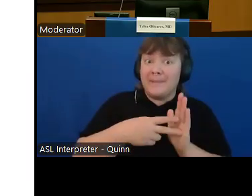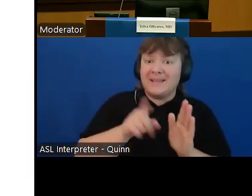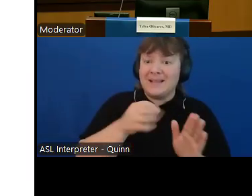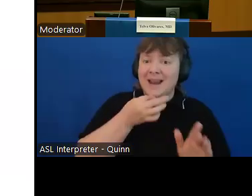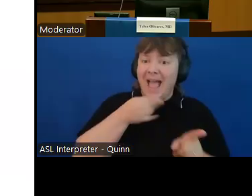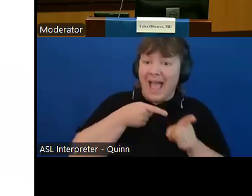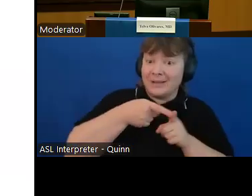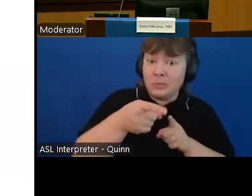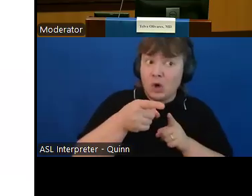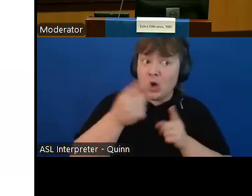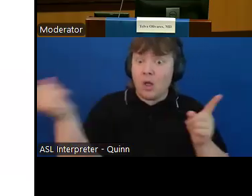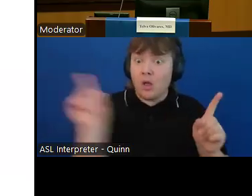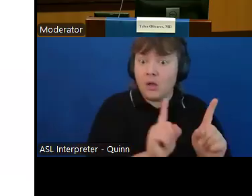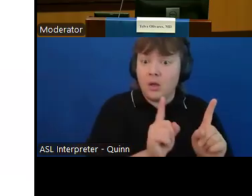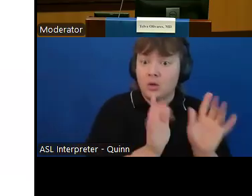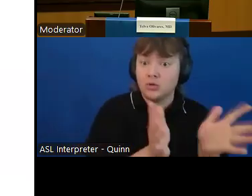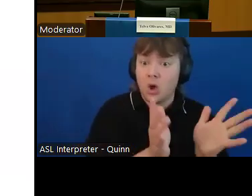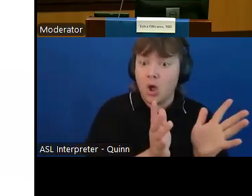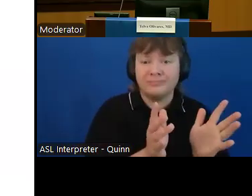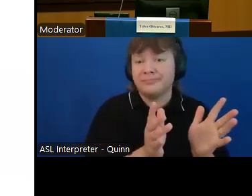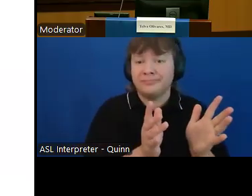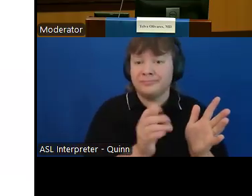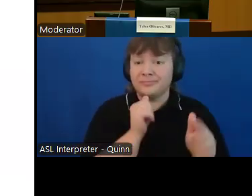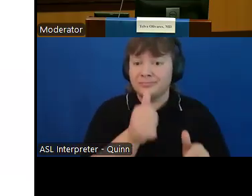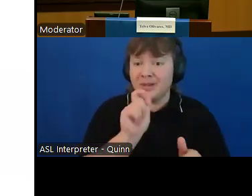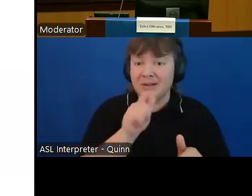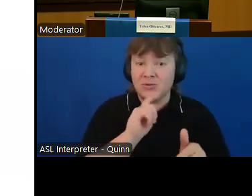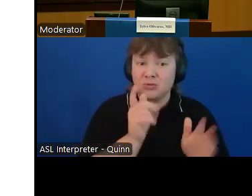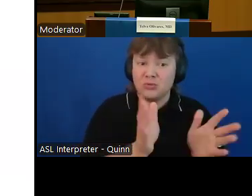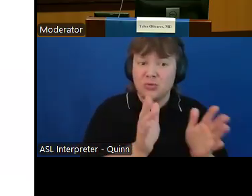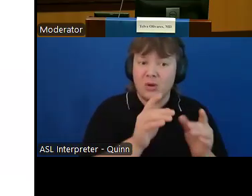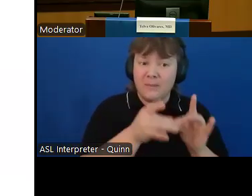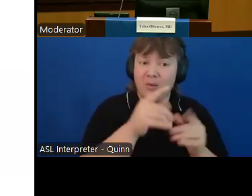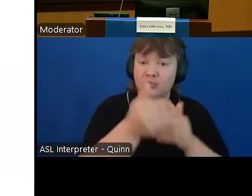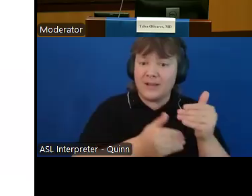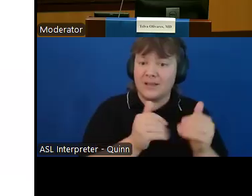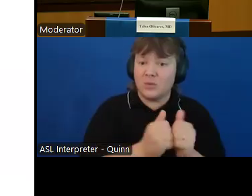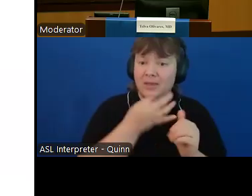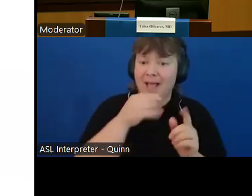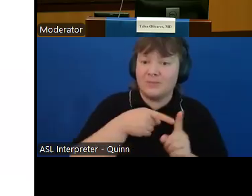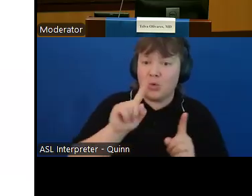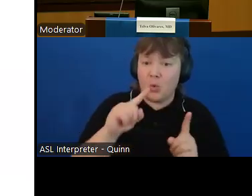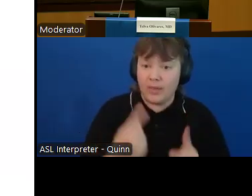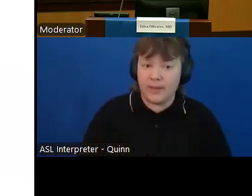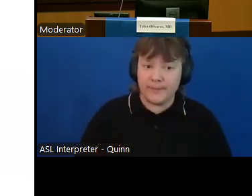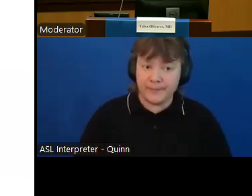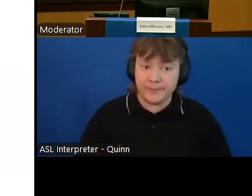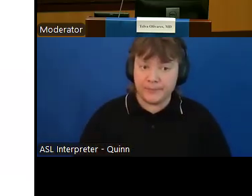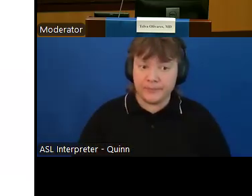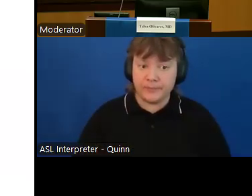in conversation about the process. So how not to have a serious illness conversation? And I think